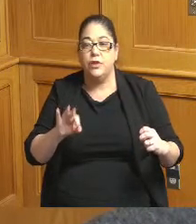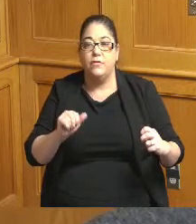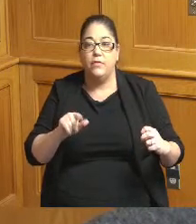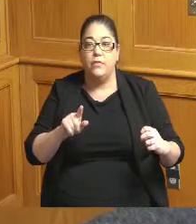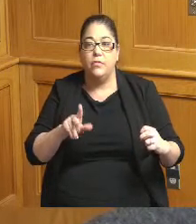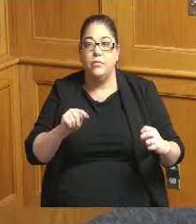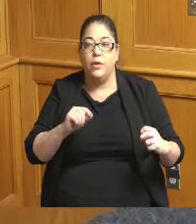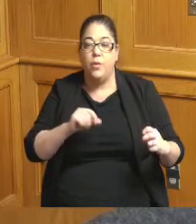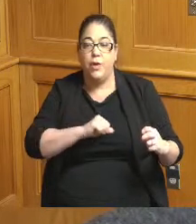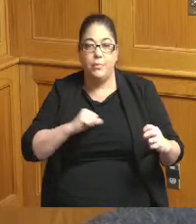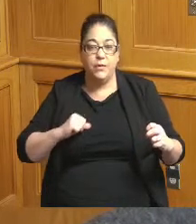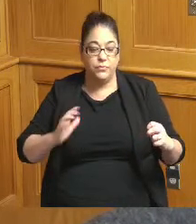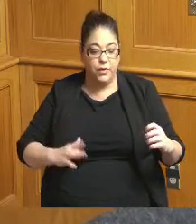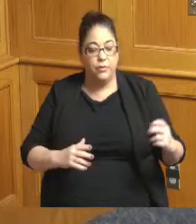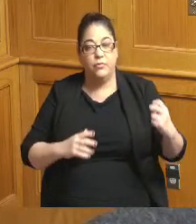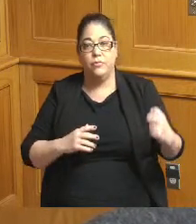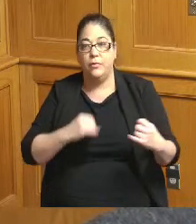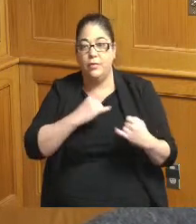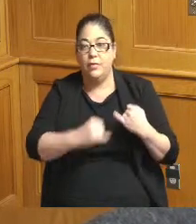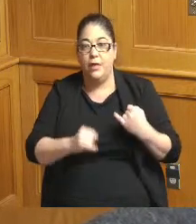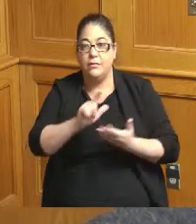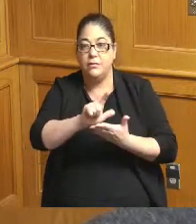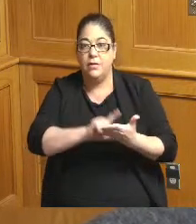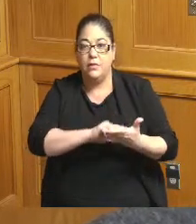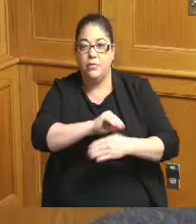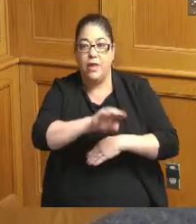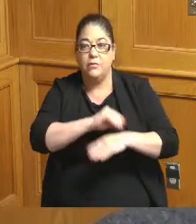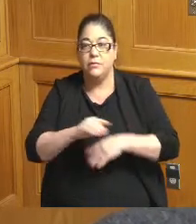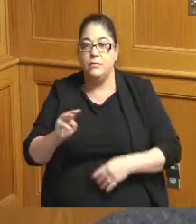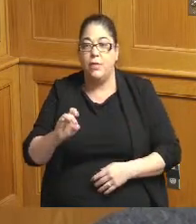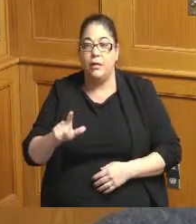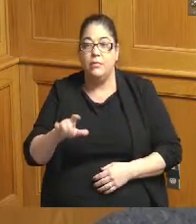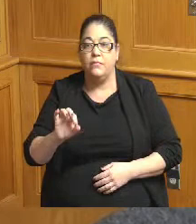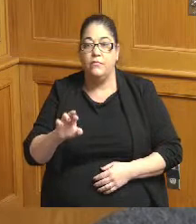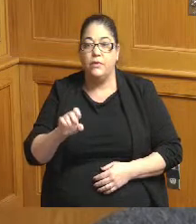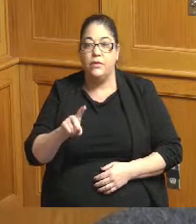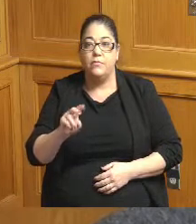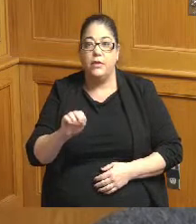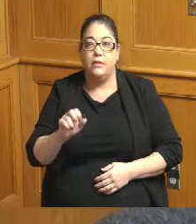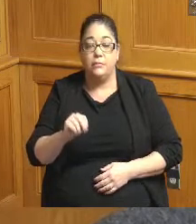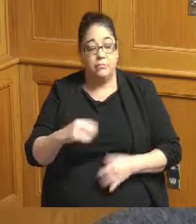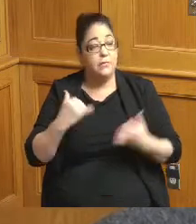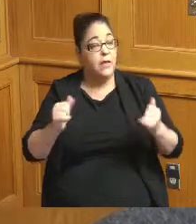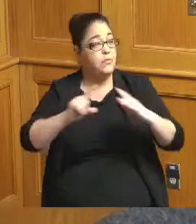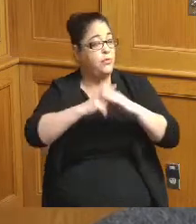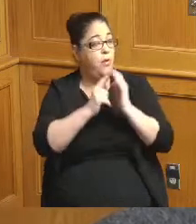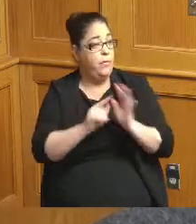but some very interesting and important items so we'll start with item one our comprehensive